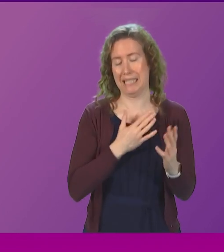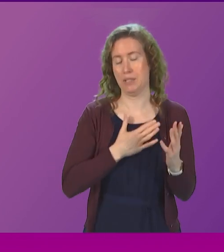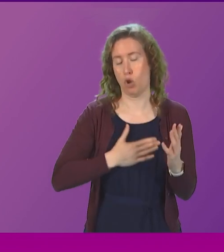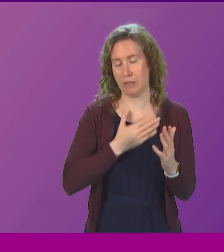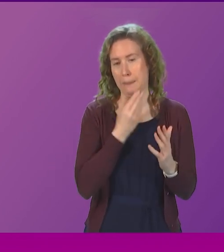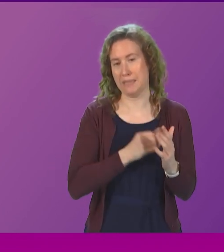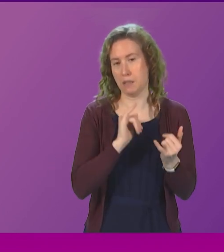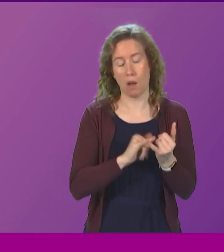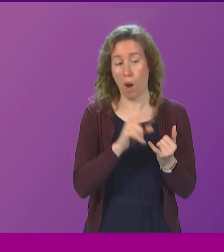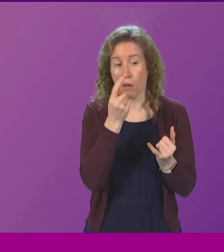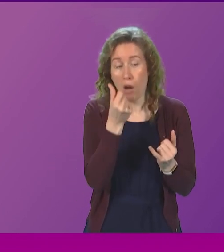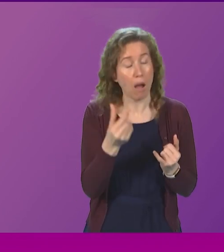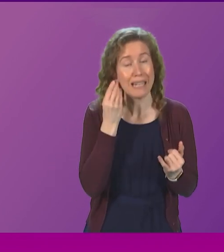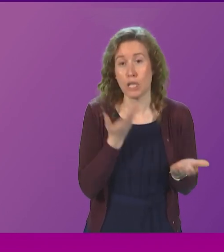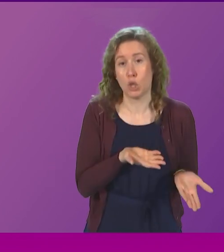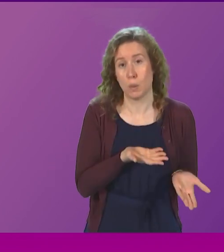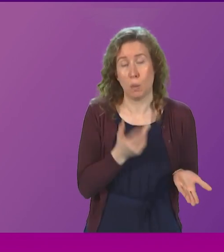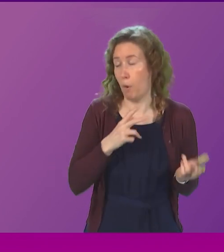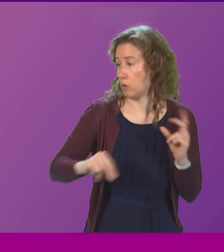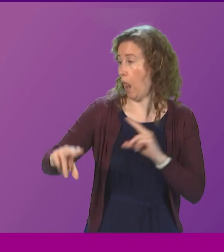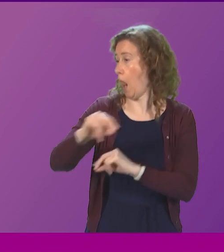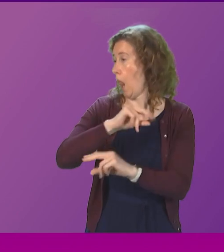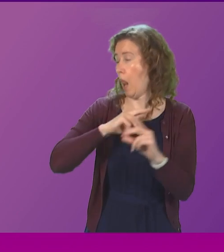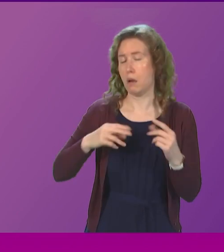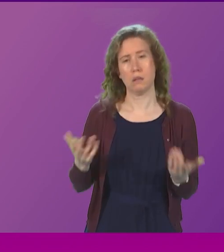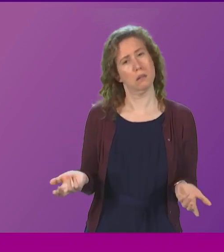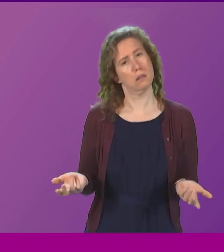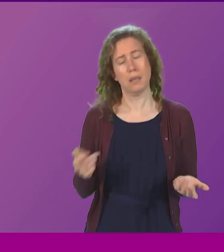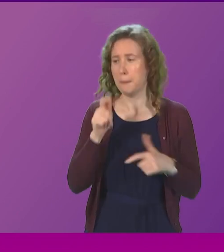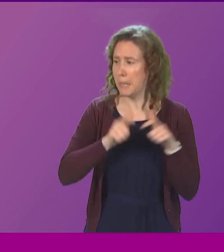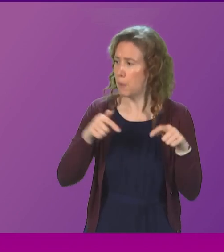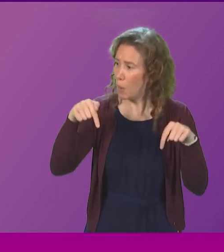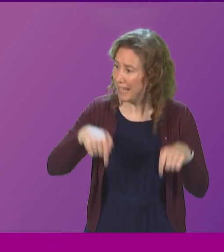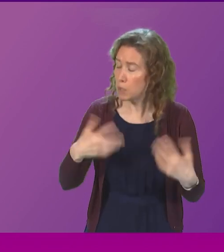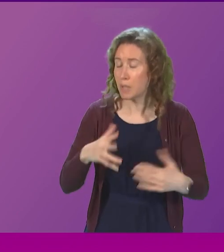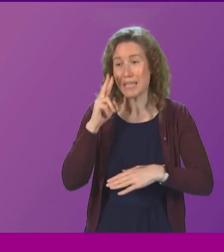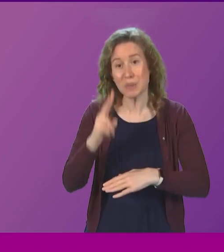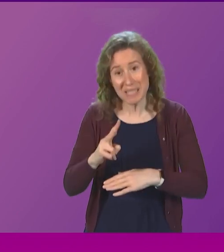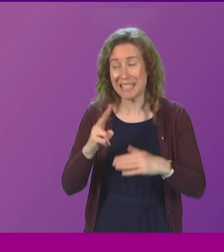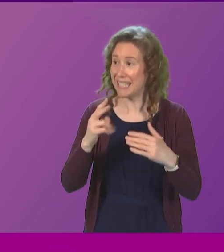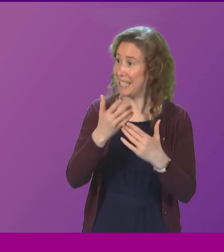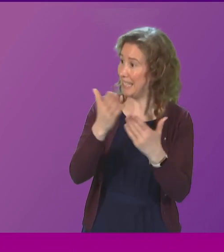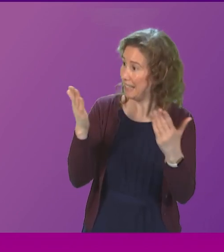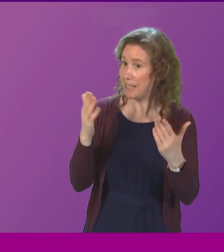I am sure that those who are gathered here to witness the session in action would also like to hear.